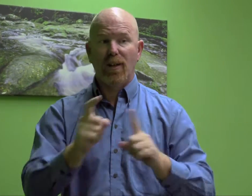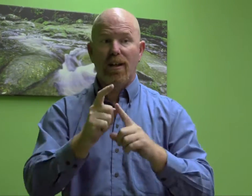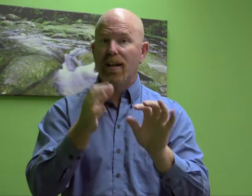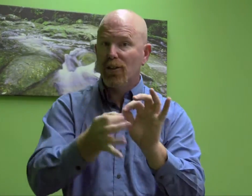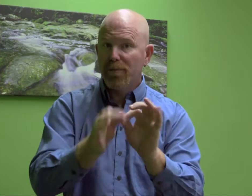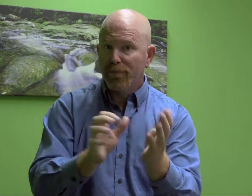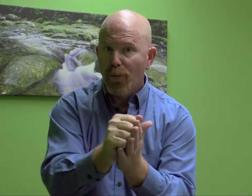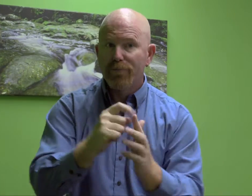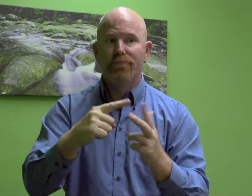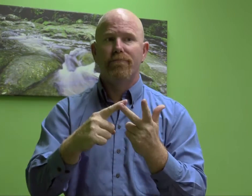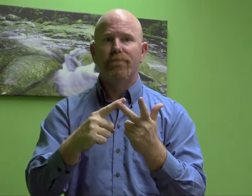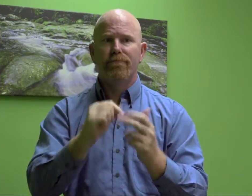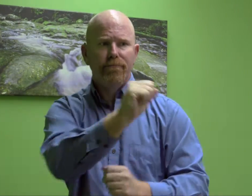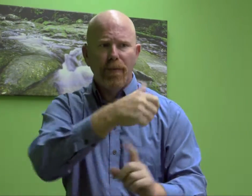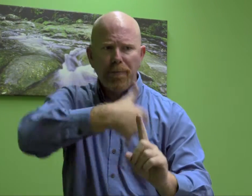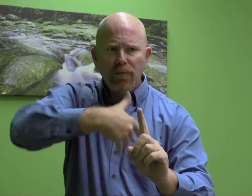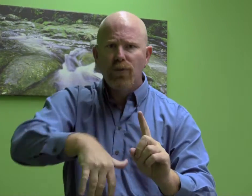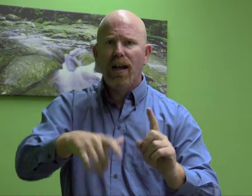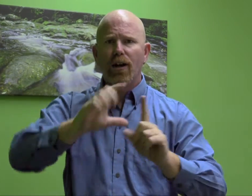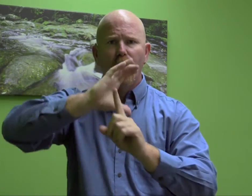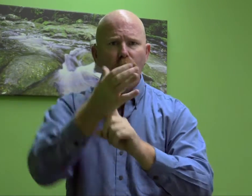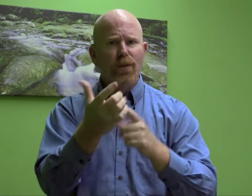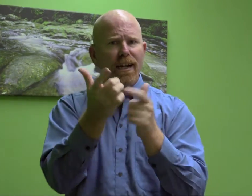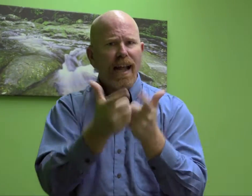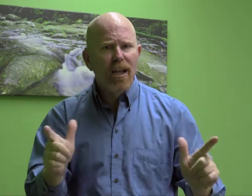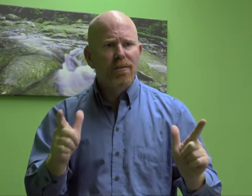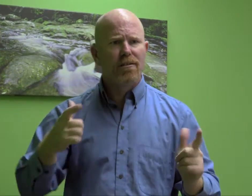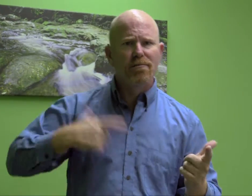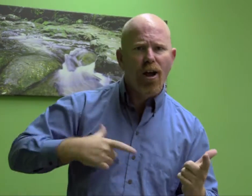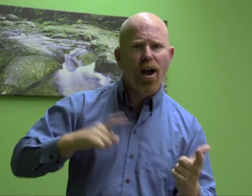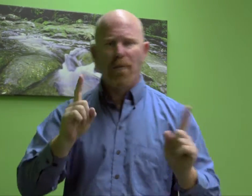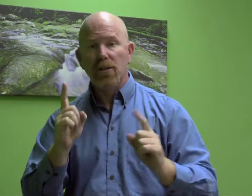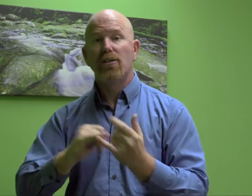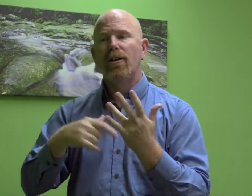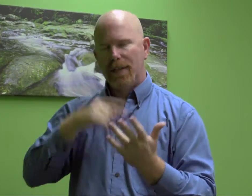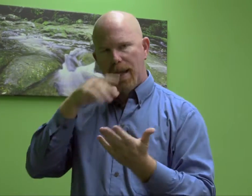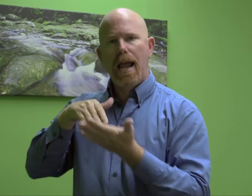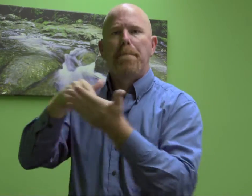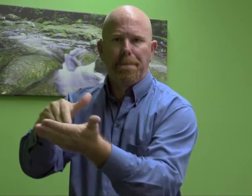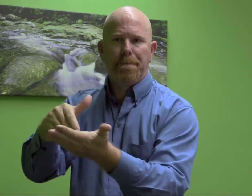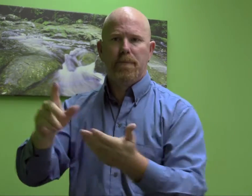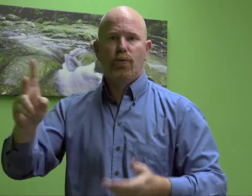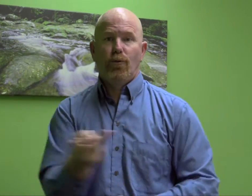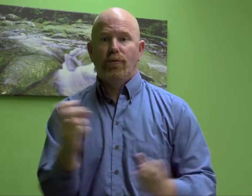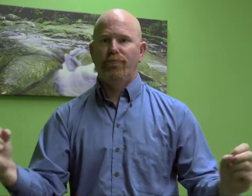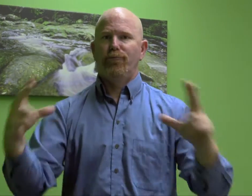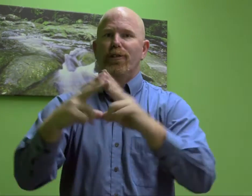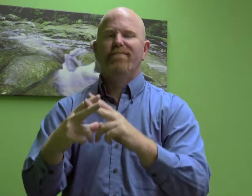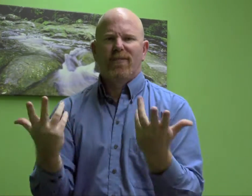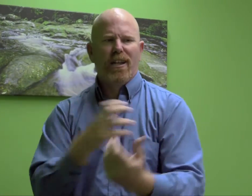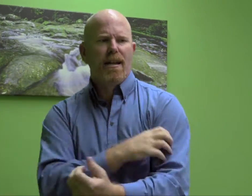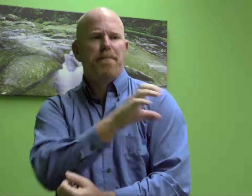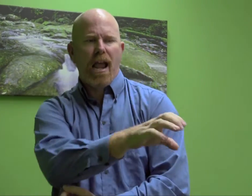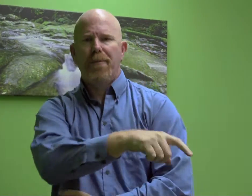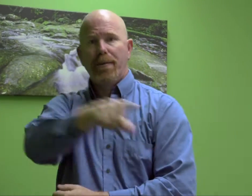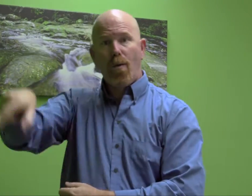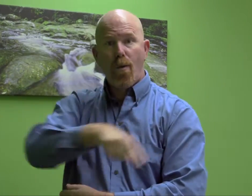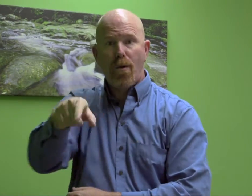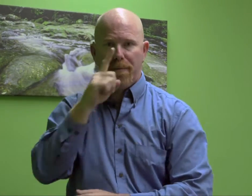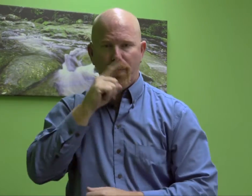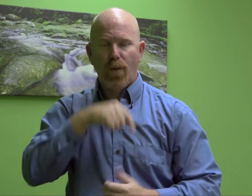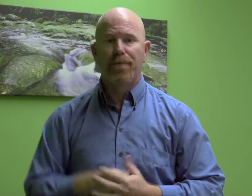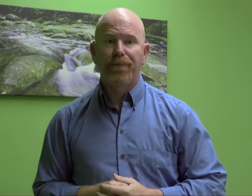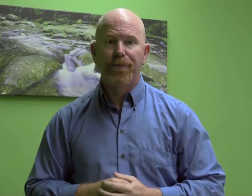Booking interpreters, understanding your background culturally and we can empower you bridge the gap.